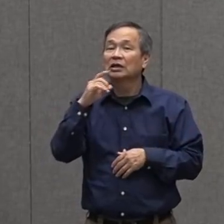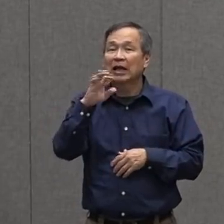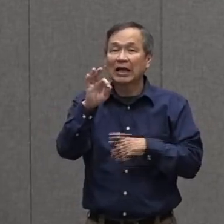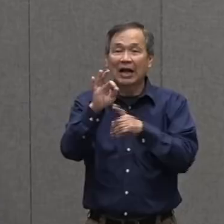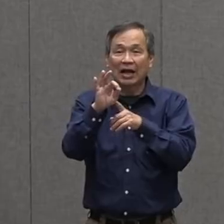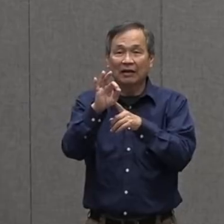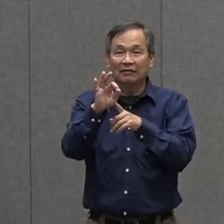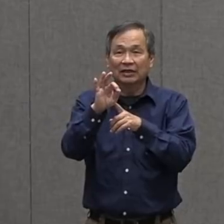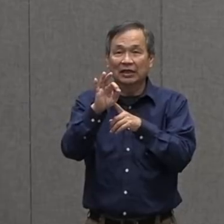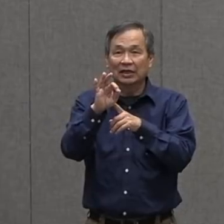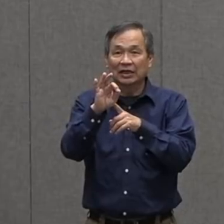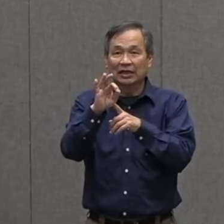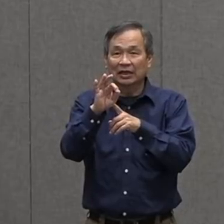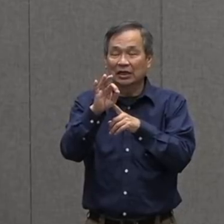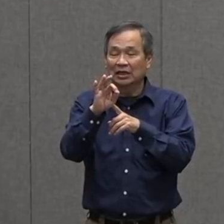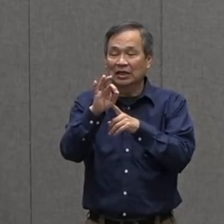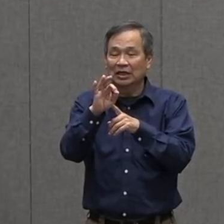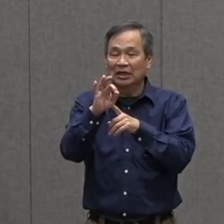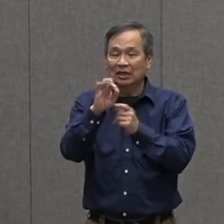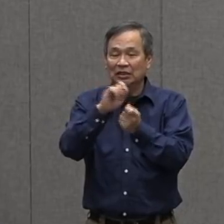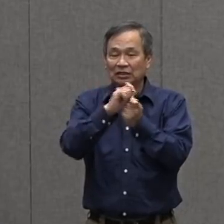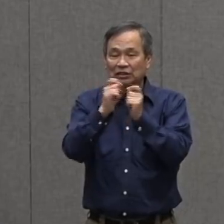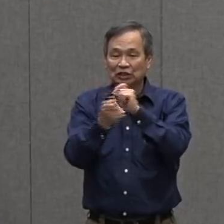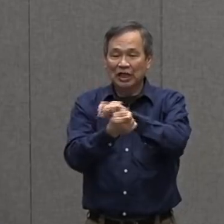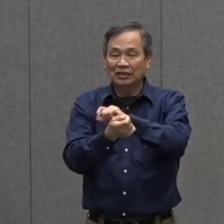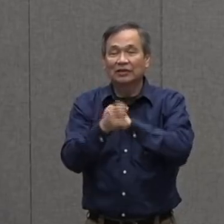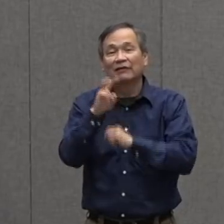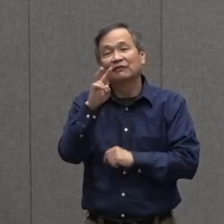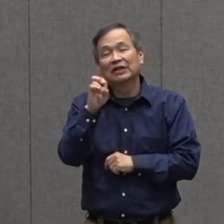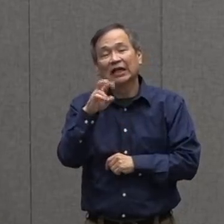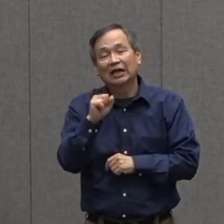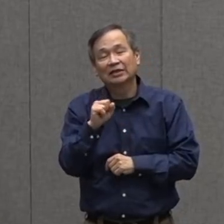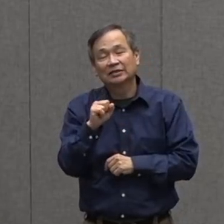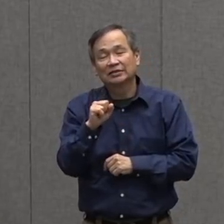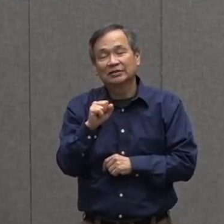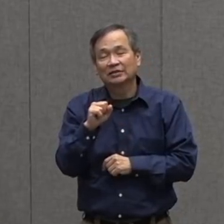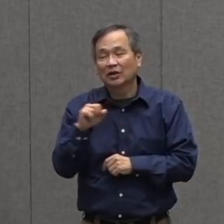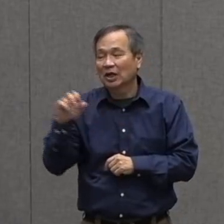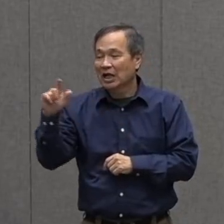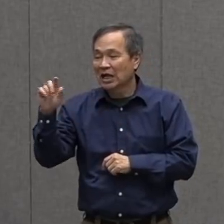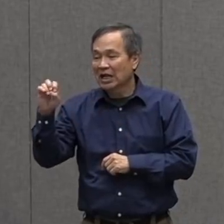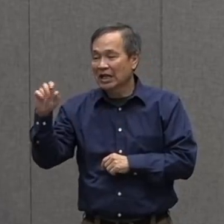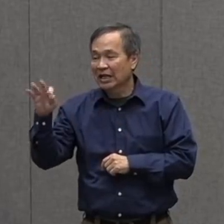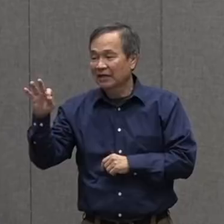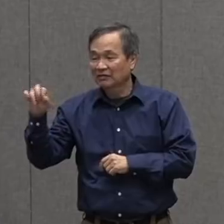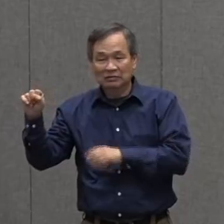and it made it into a V-E-S. And now we can say leaves.